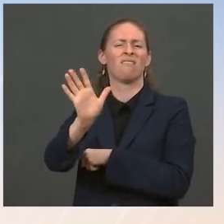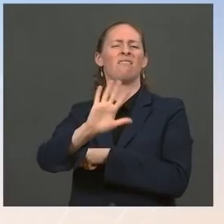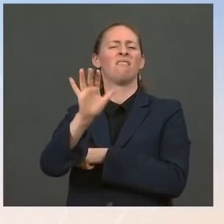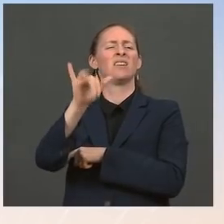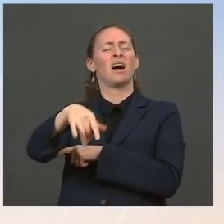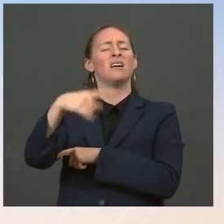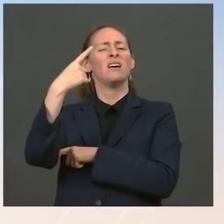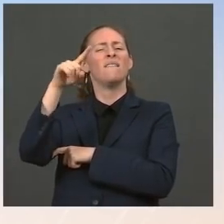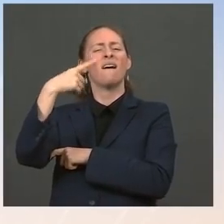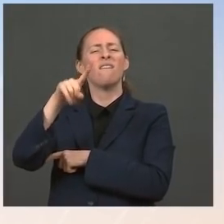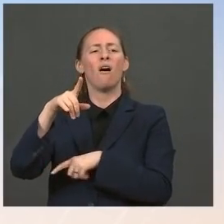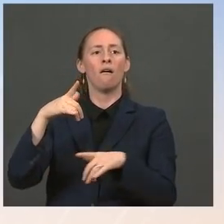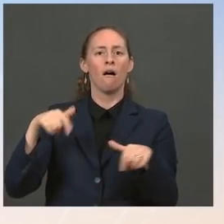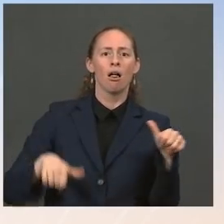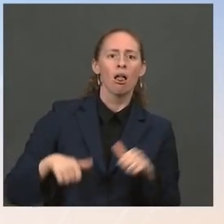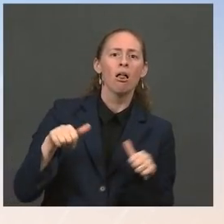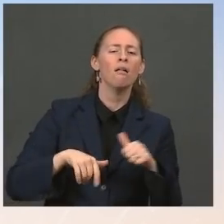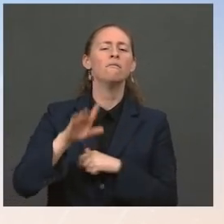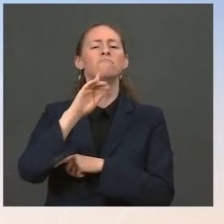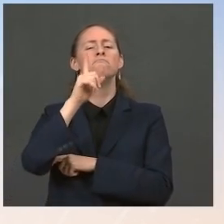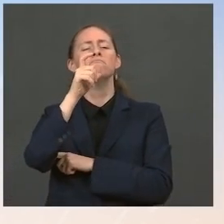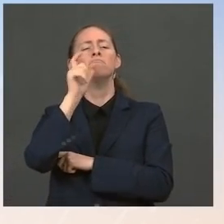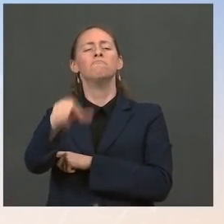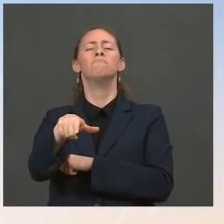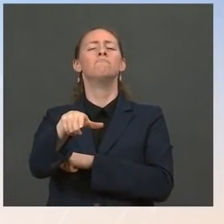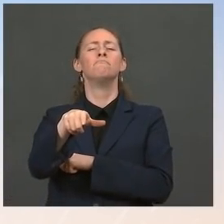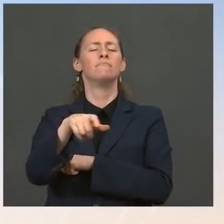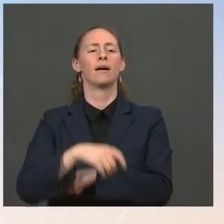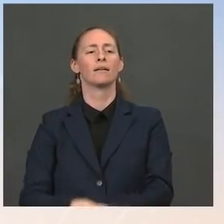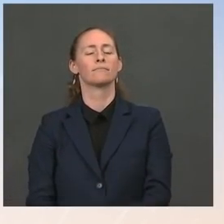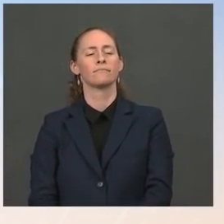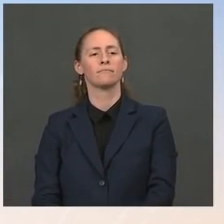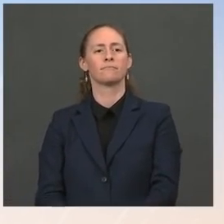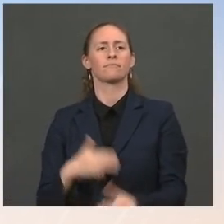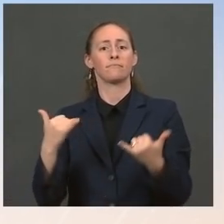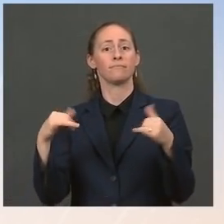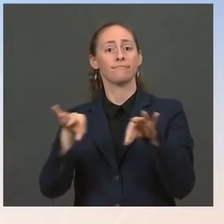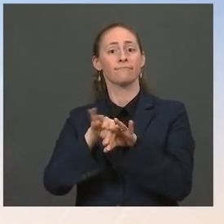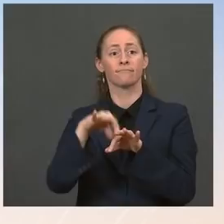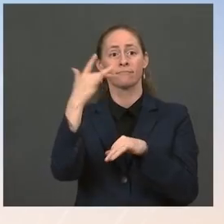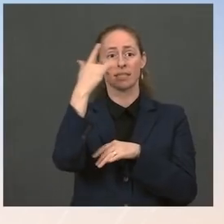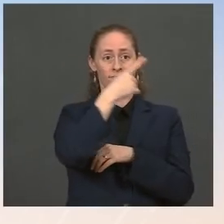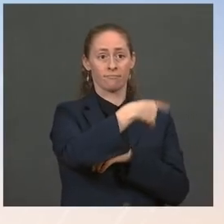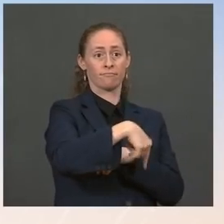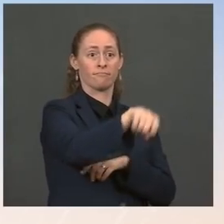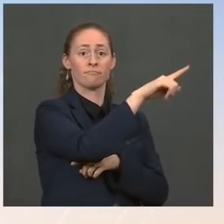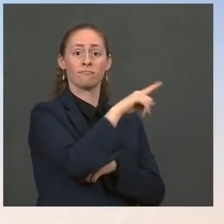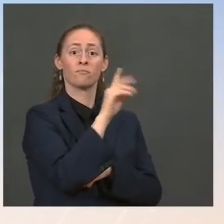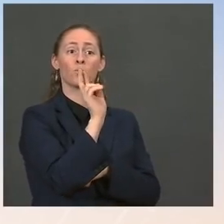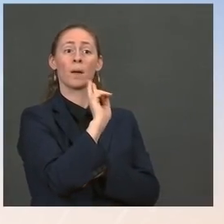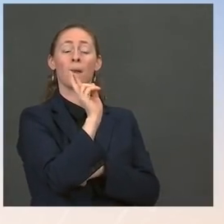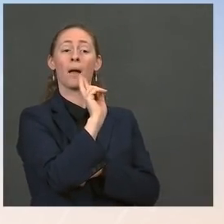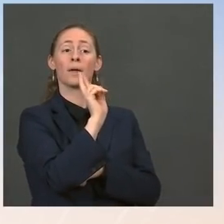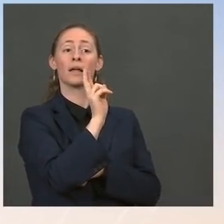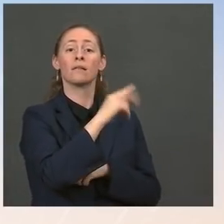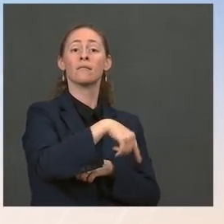And I think it's important to also remember we're at this point because Republicans in Congress treated the savings accounts and retirement savings of the American people,